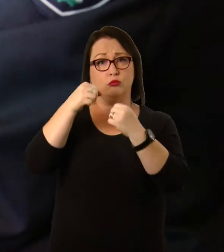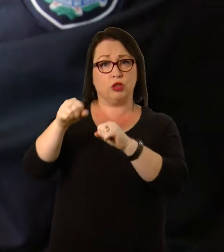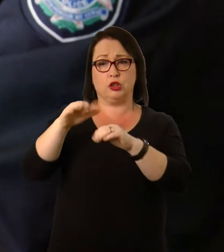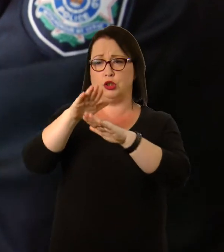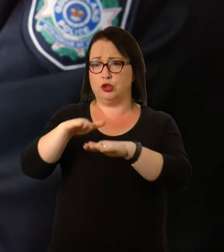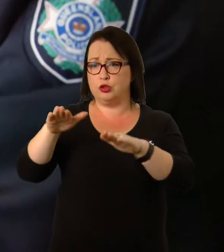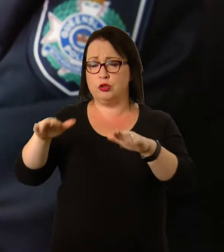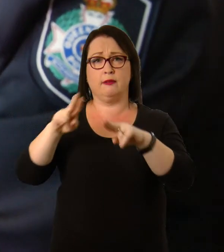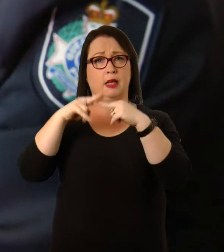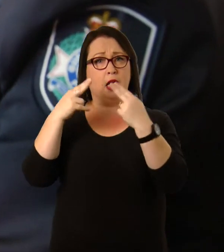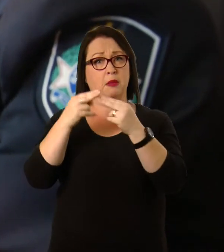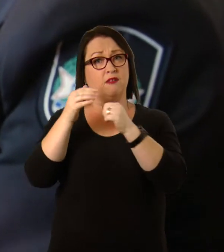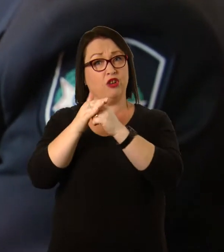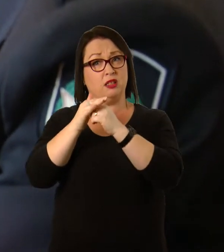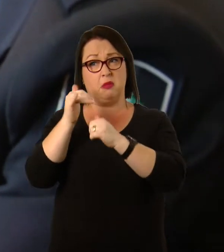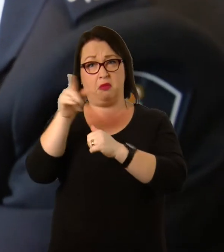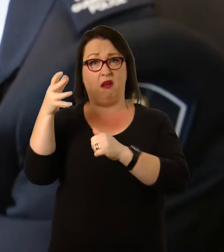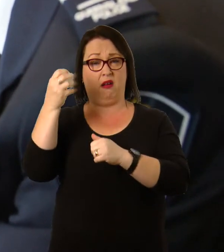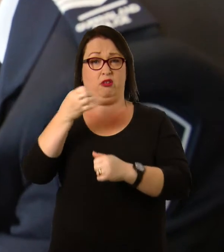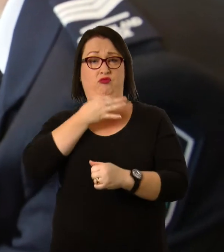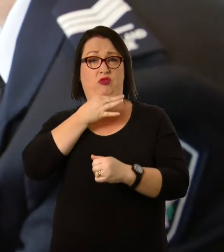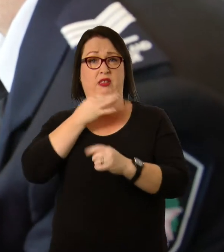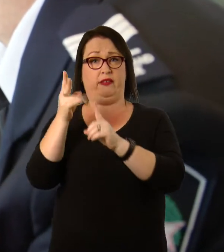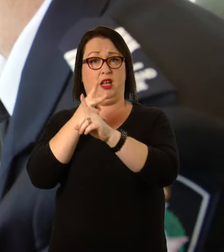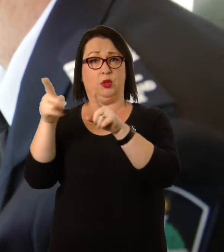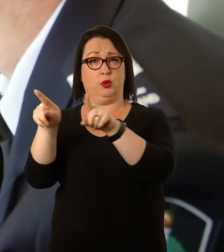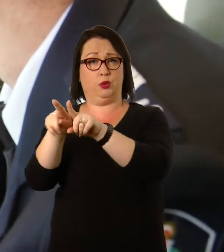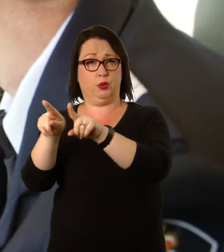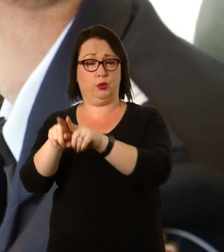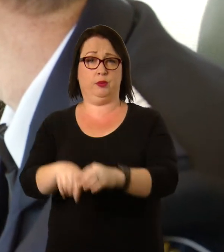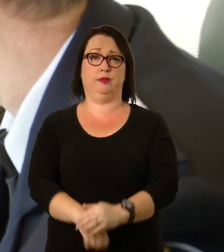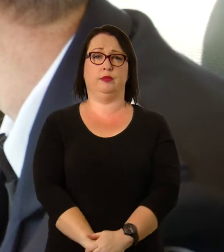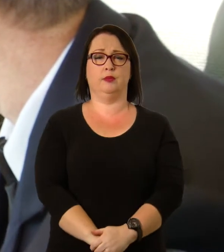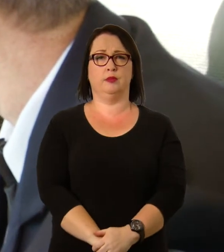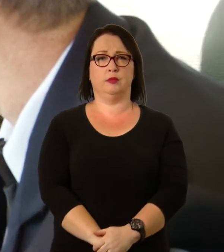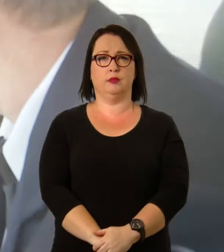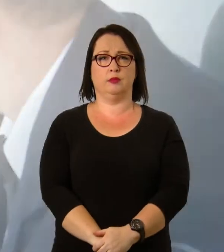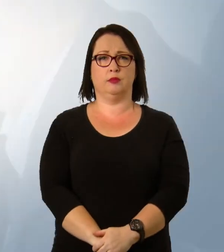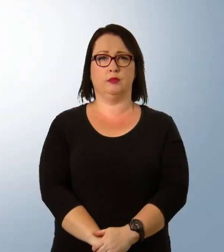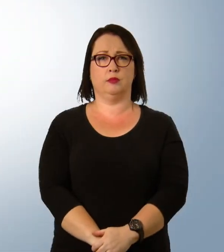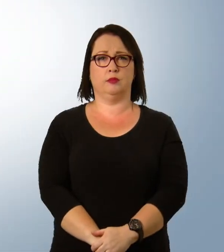for their children, relatives or friends if they're at risk of violence.